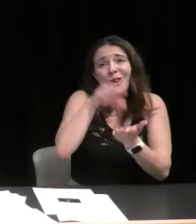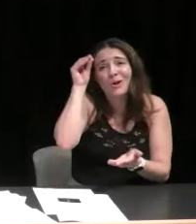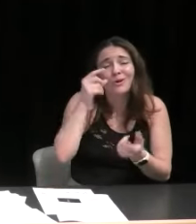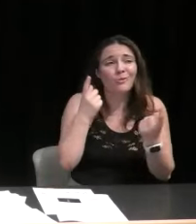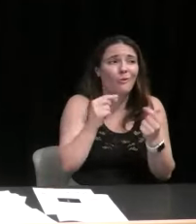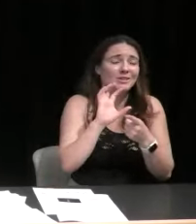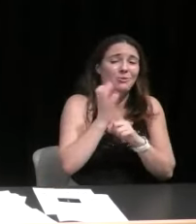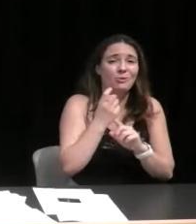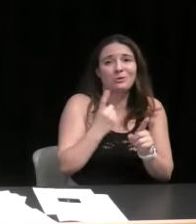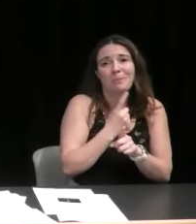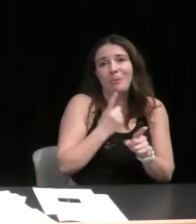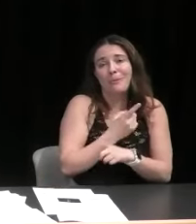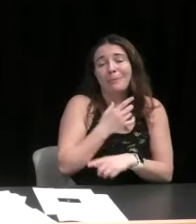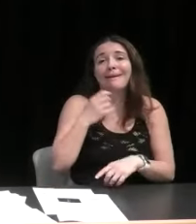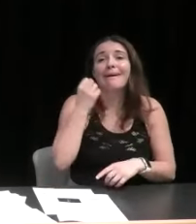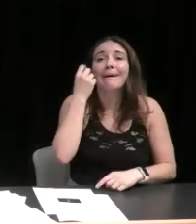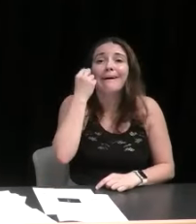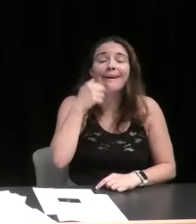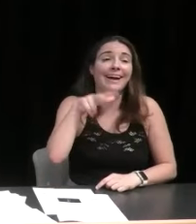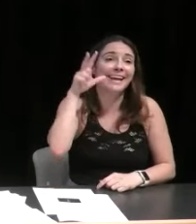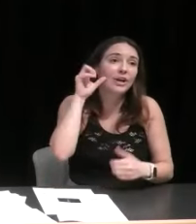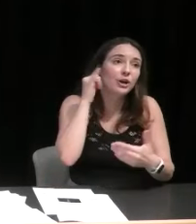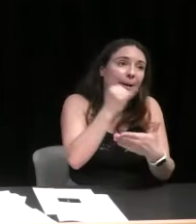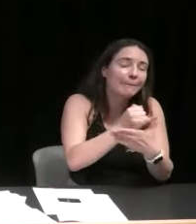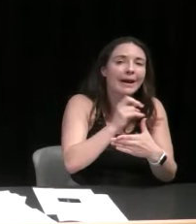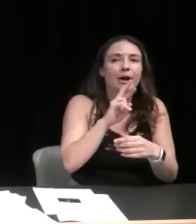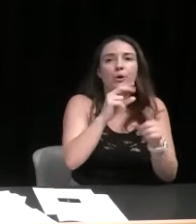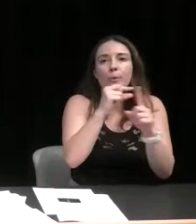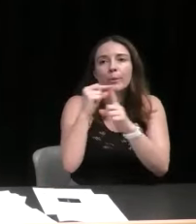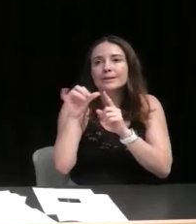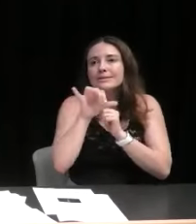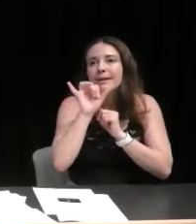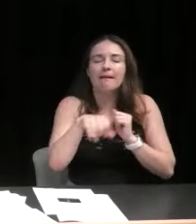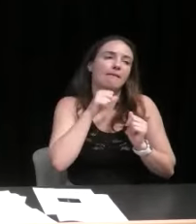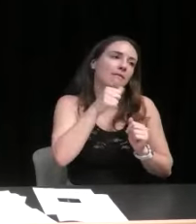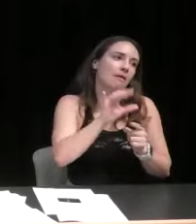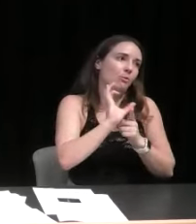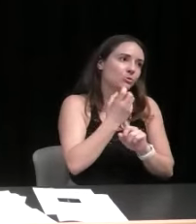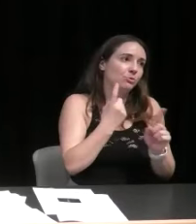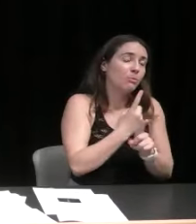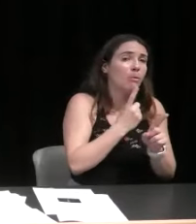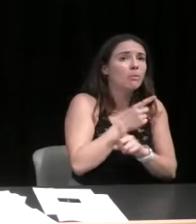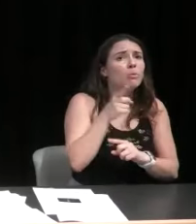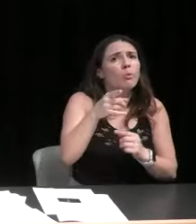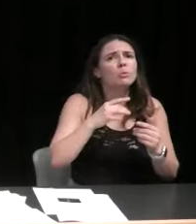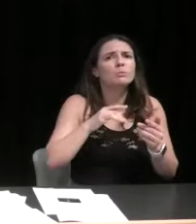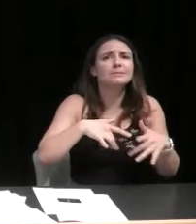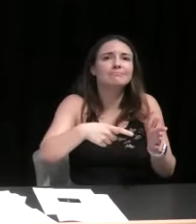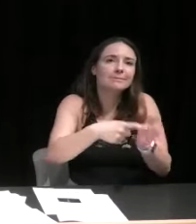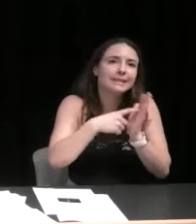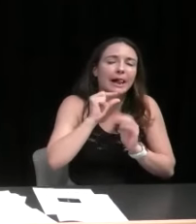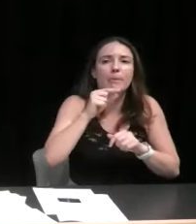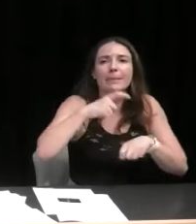a short amount of time learn what is culturally appropriate the term like hearing impaired and